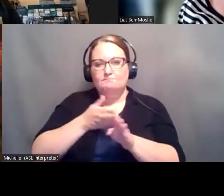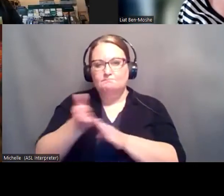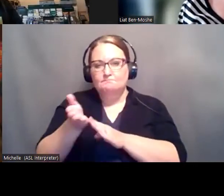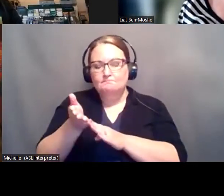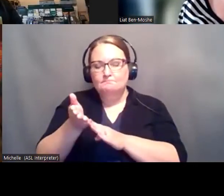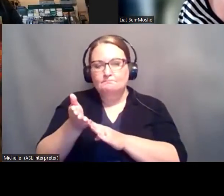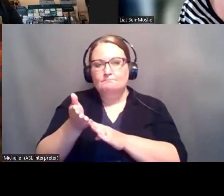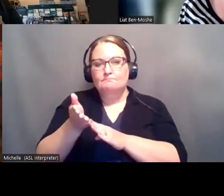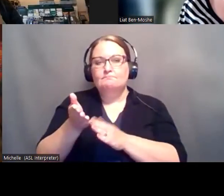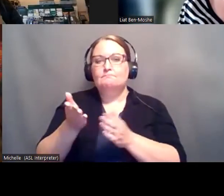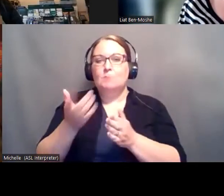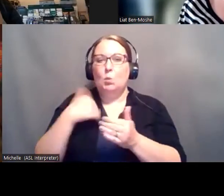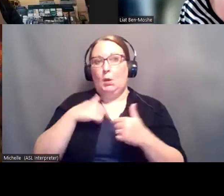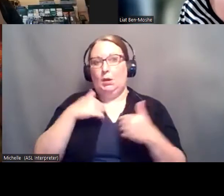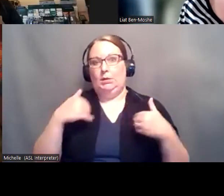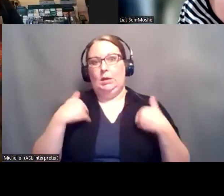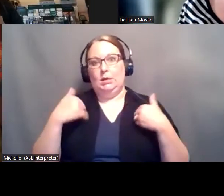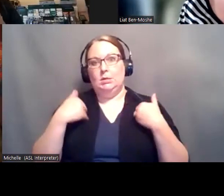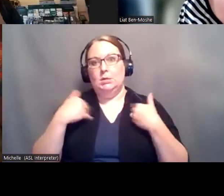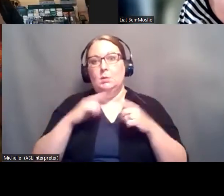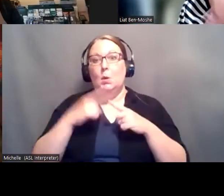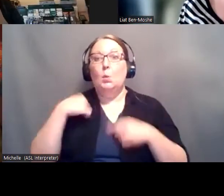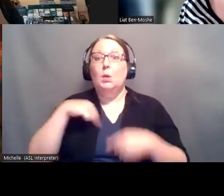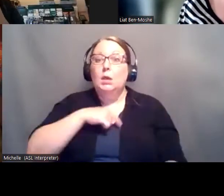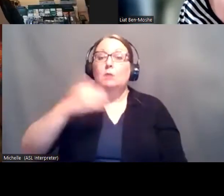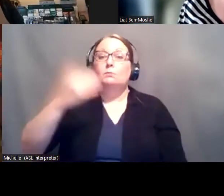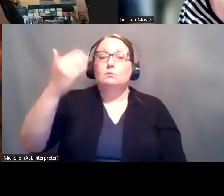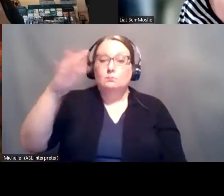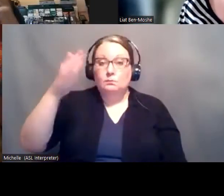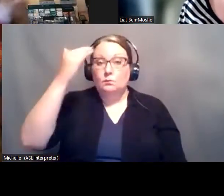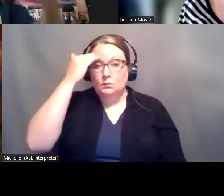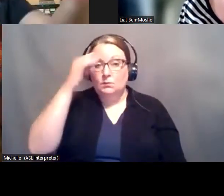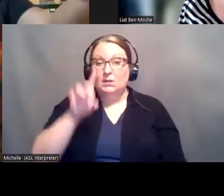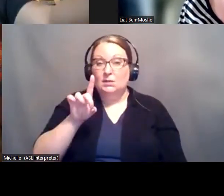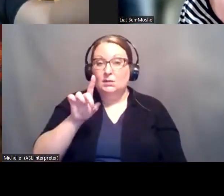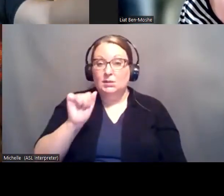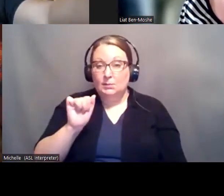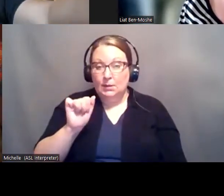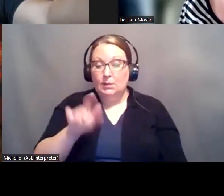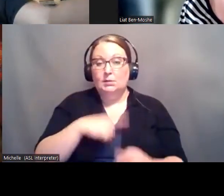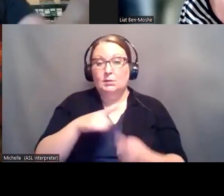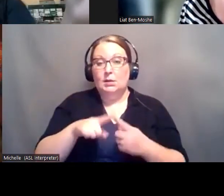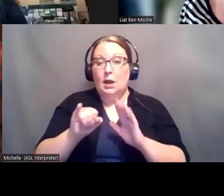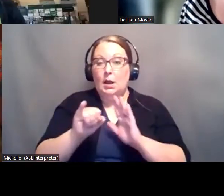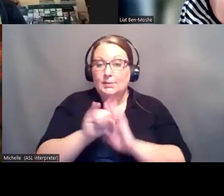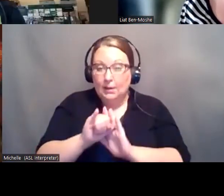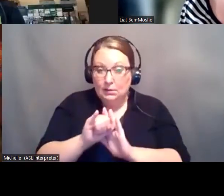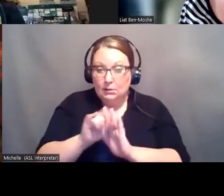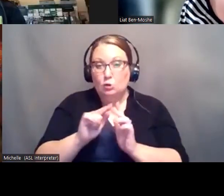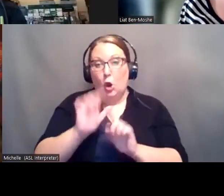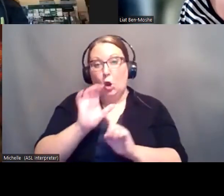We were very young, but we knew that disability is an identity and a culture and a history.